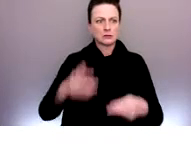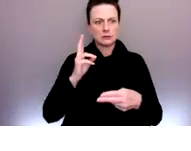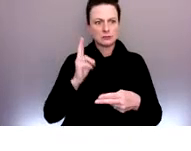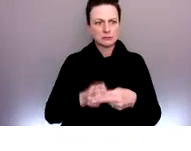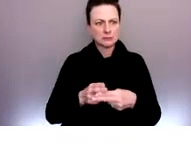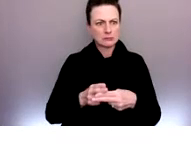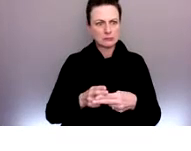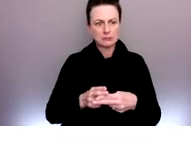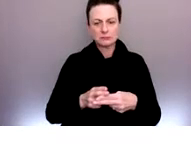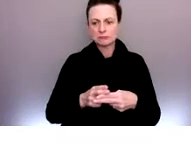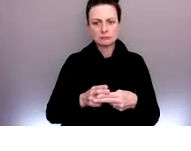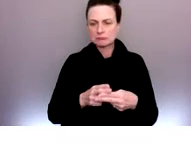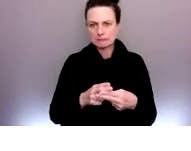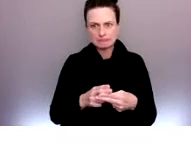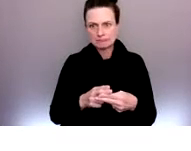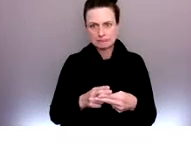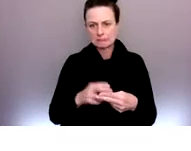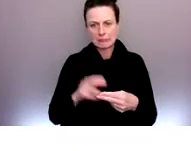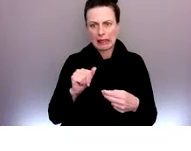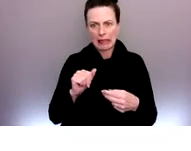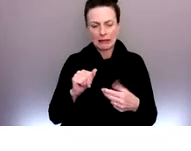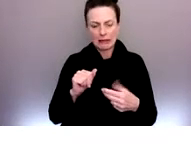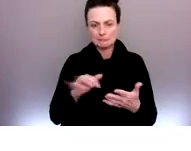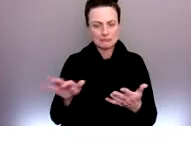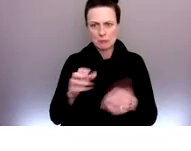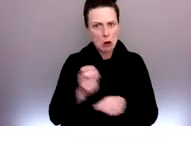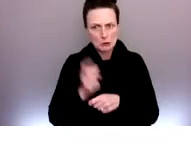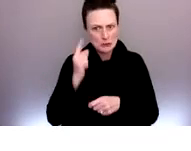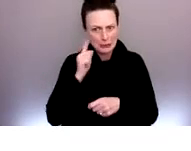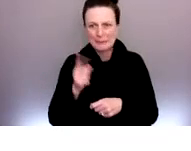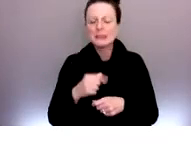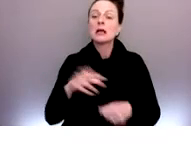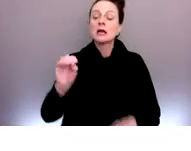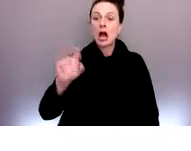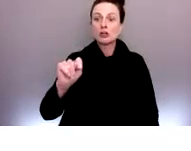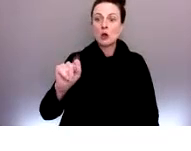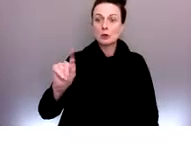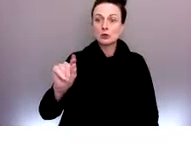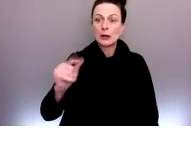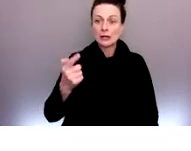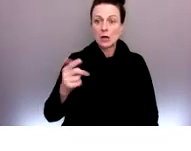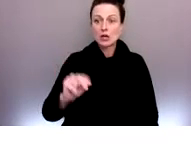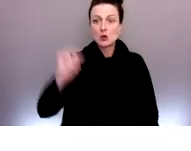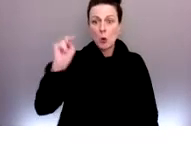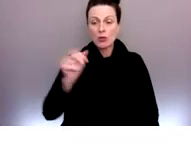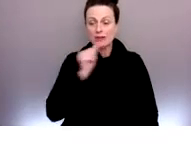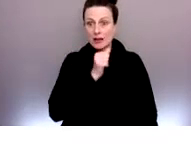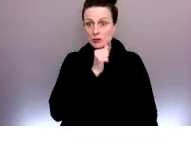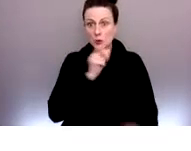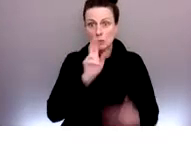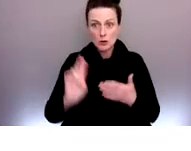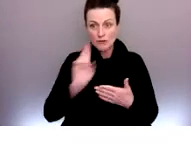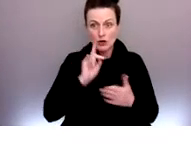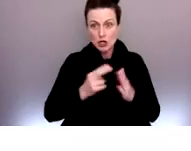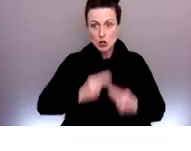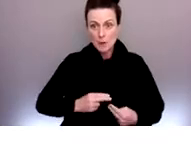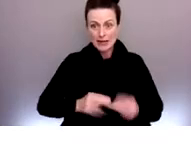In October 2021, the National Arizona University Institute for Human Development was awarded